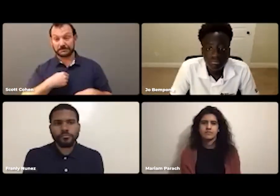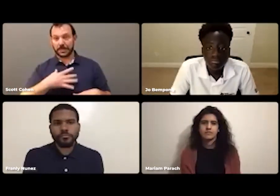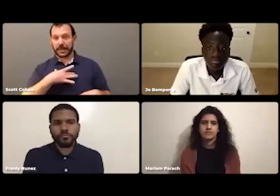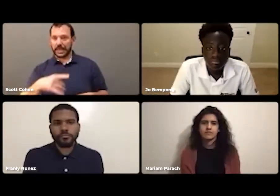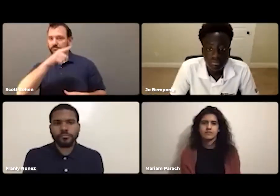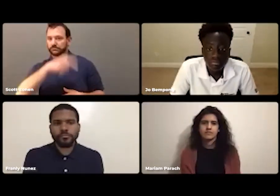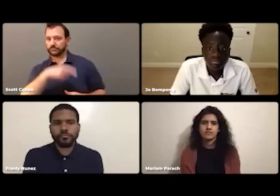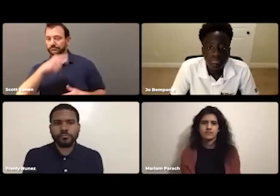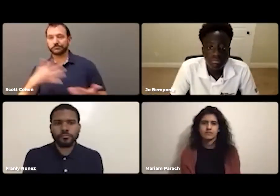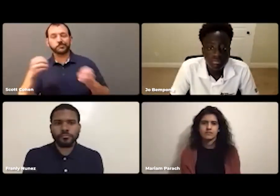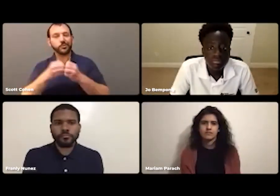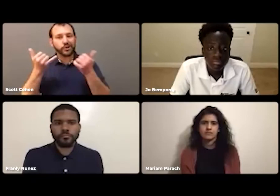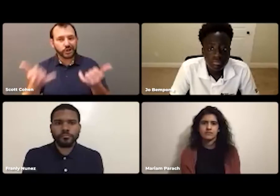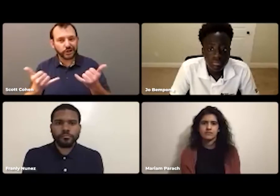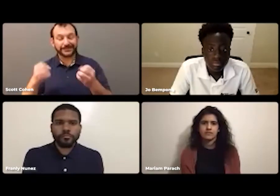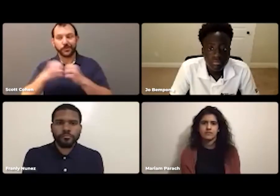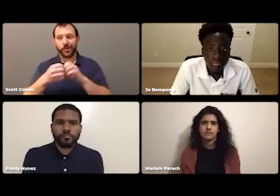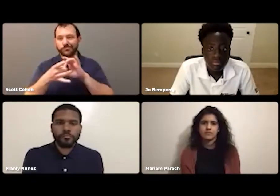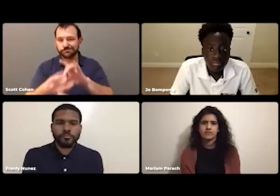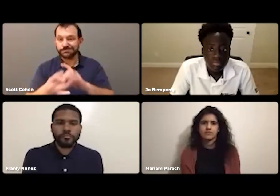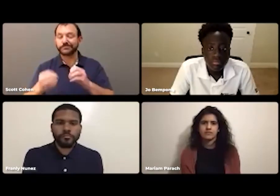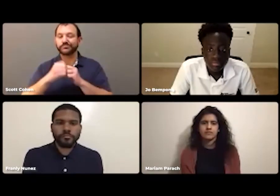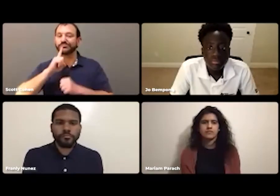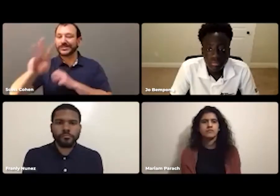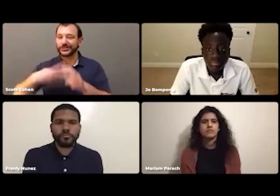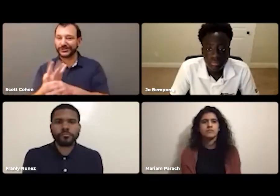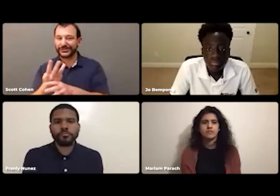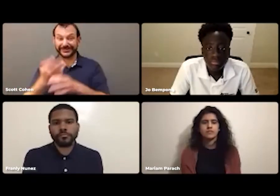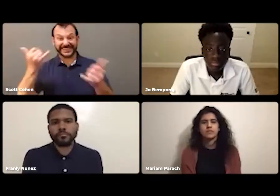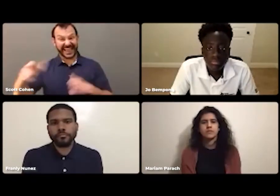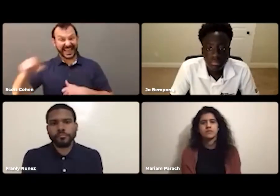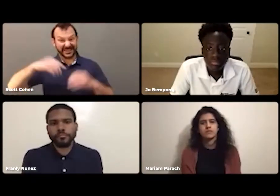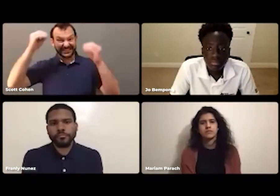On this page, we have Curriculum Resources. These are modern resources.